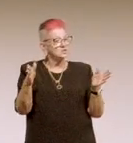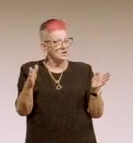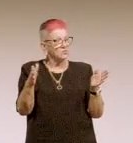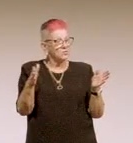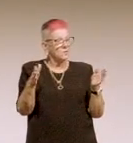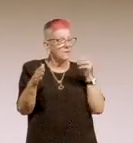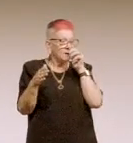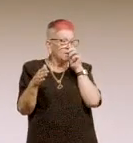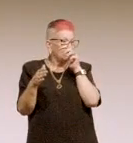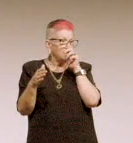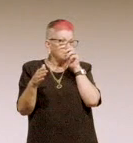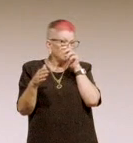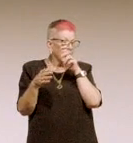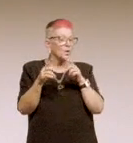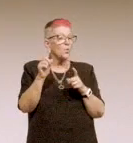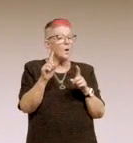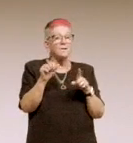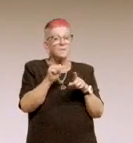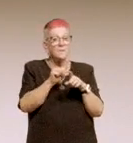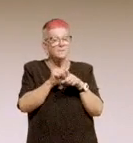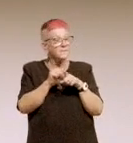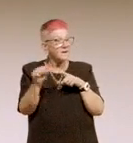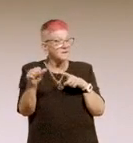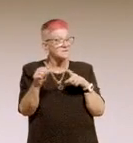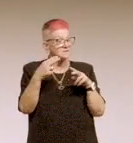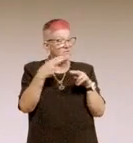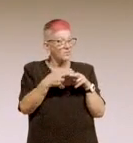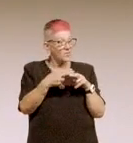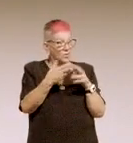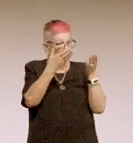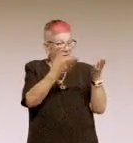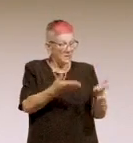One of the best friends for these accessibility issues, the UK